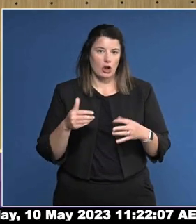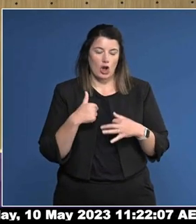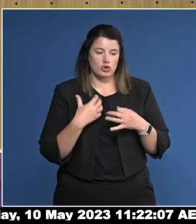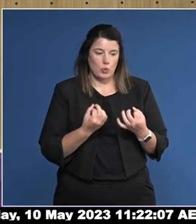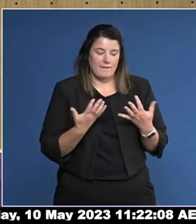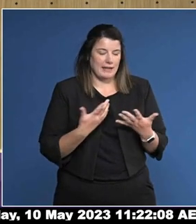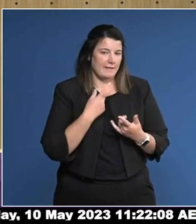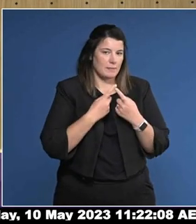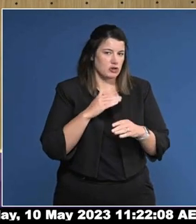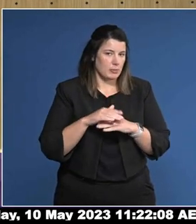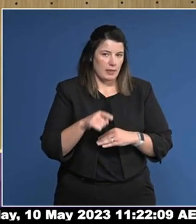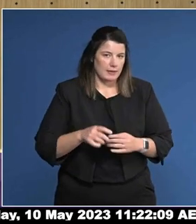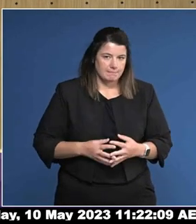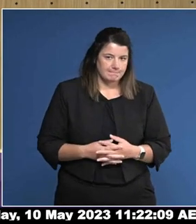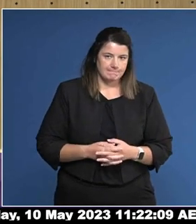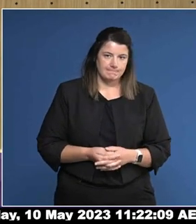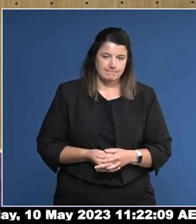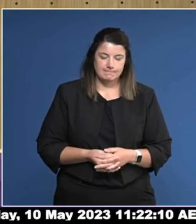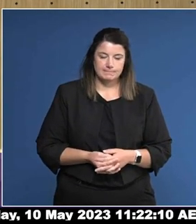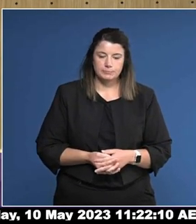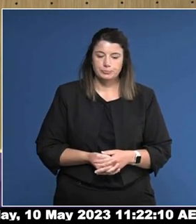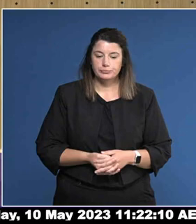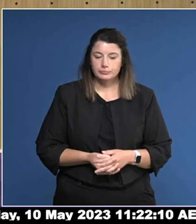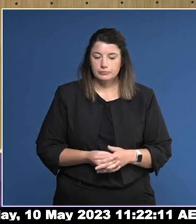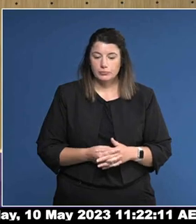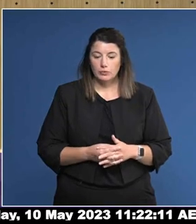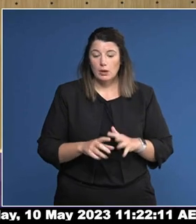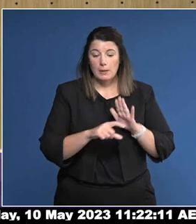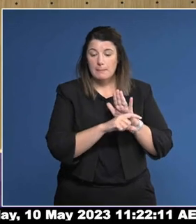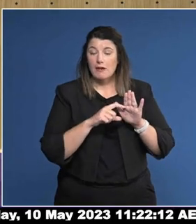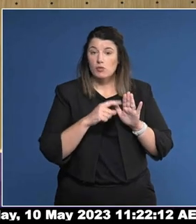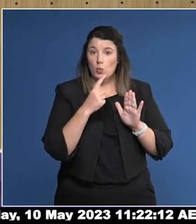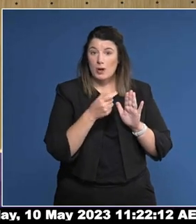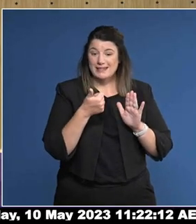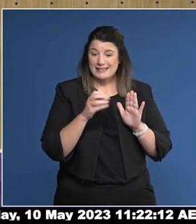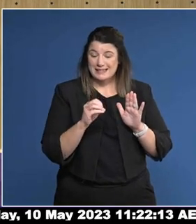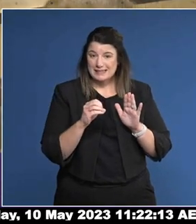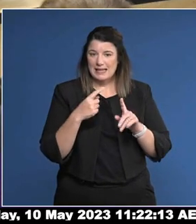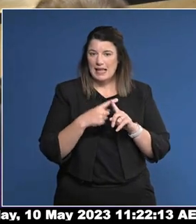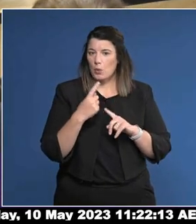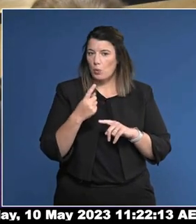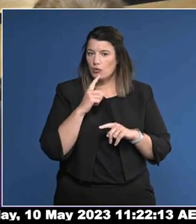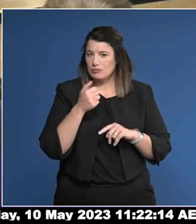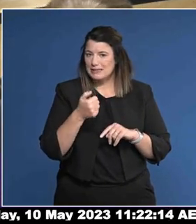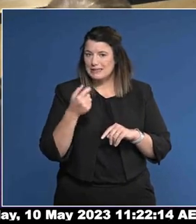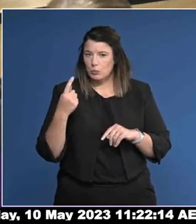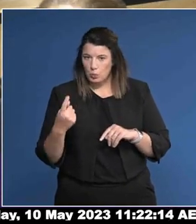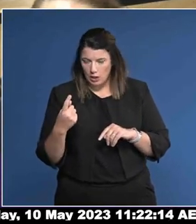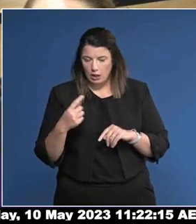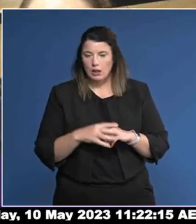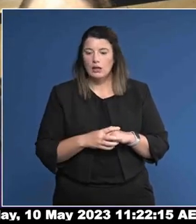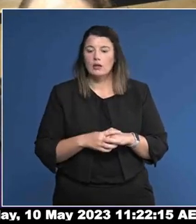At paragraph 160 and 161, you make reference to the Queensland Family and